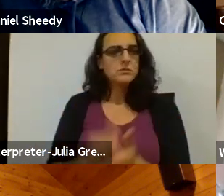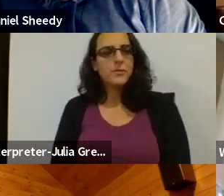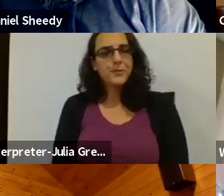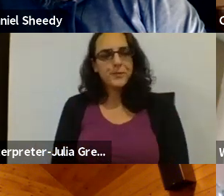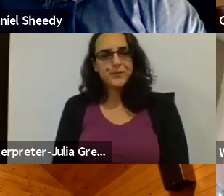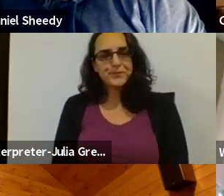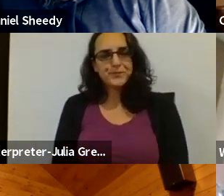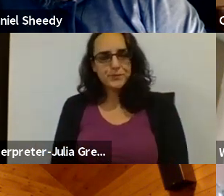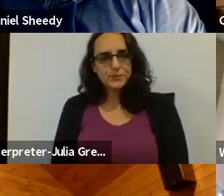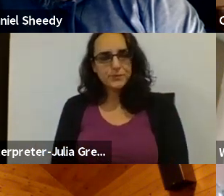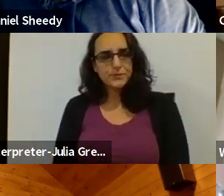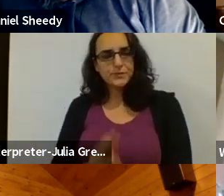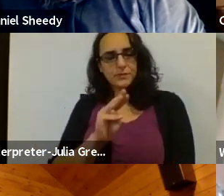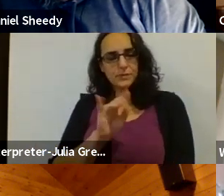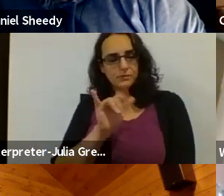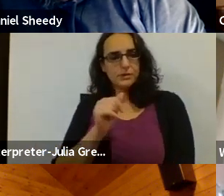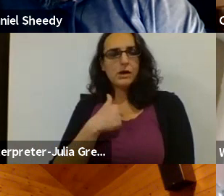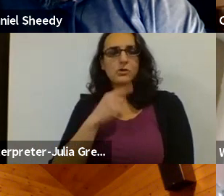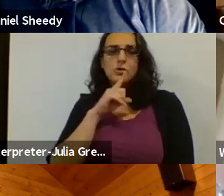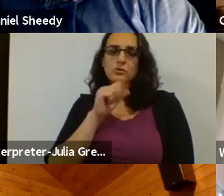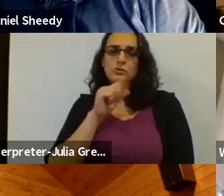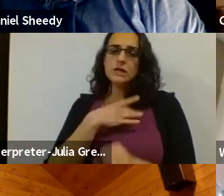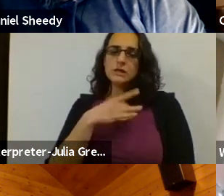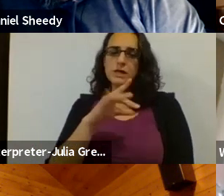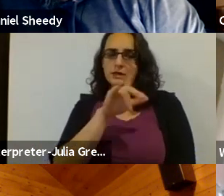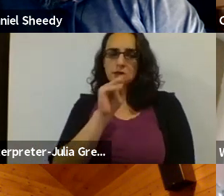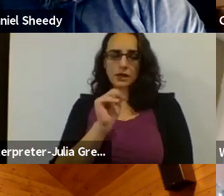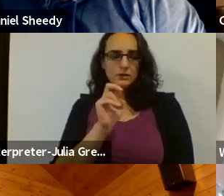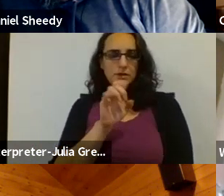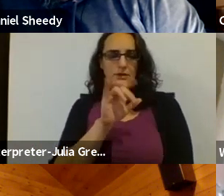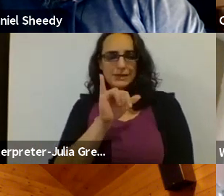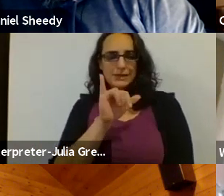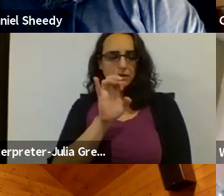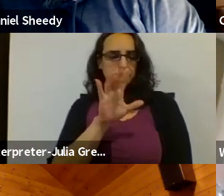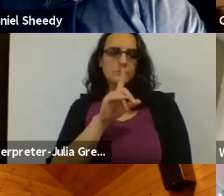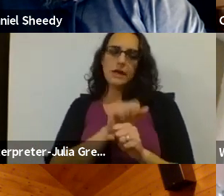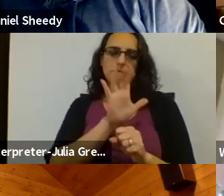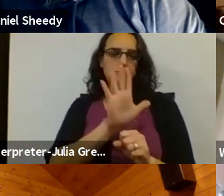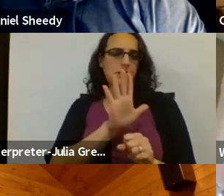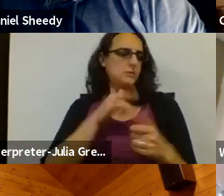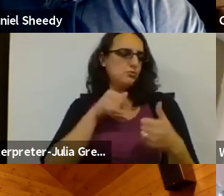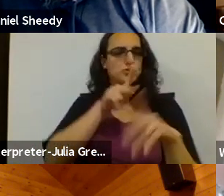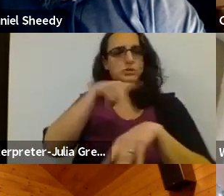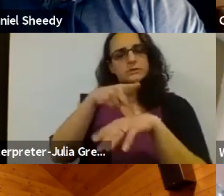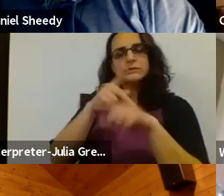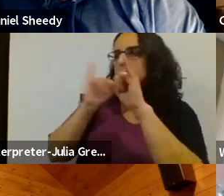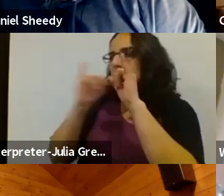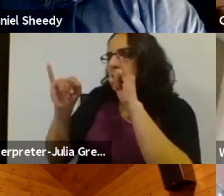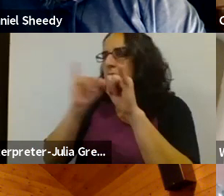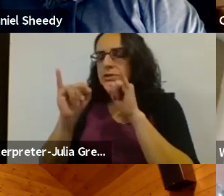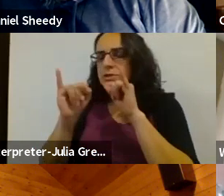Zoe Duran: So for the, oh, I really like this approach, Mr gig and actually interviewed kids so he talked to them and said what like asked what they like what they were having fun with